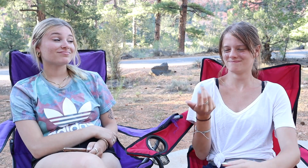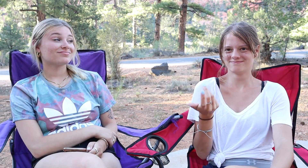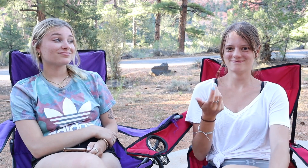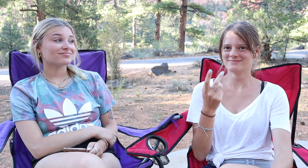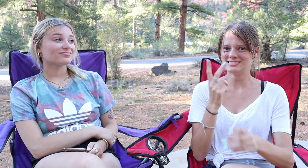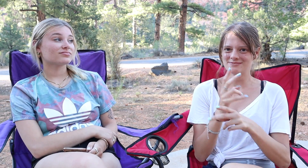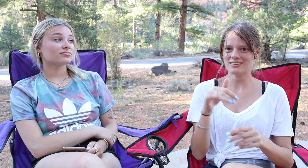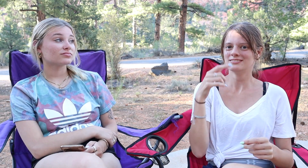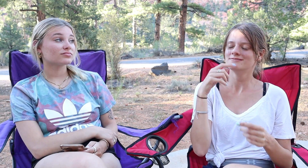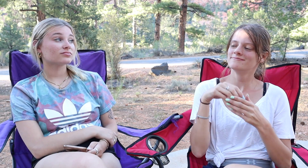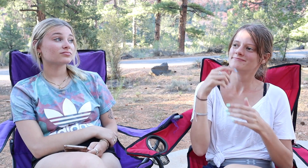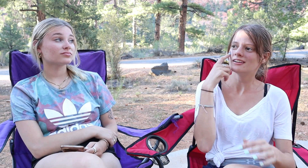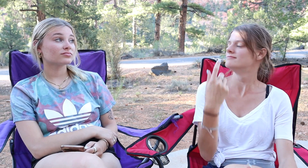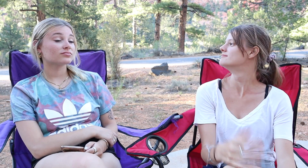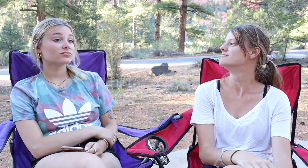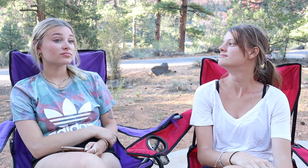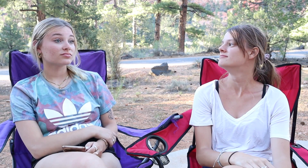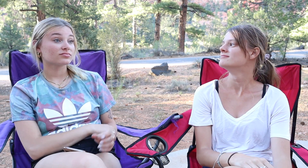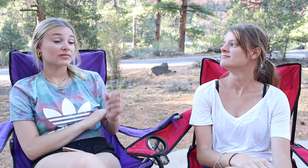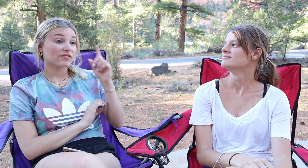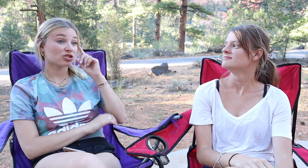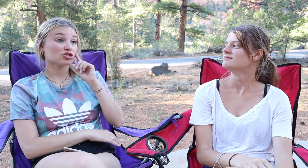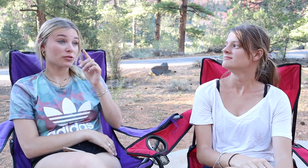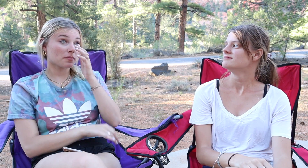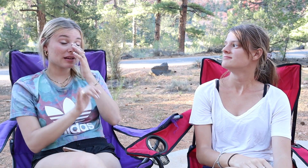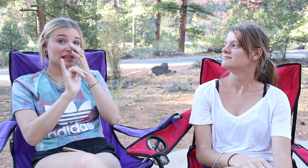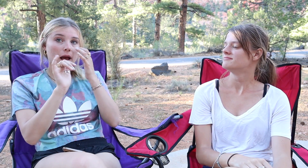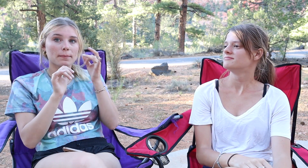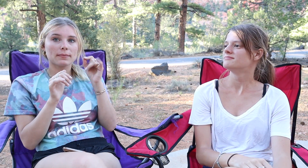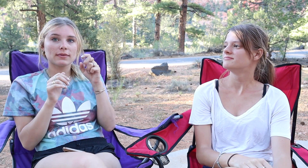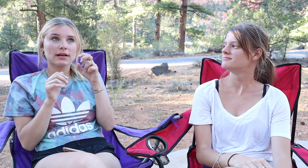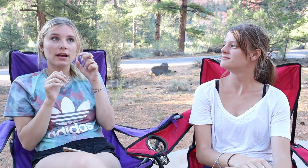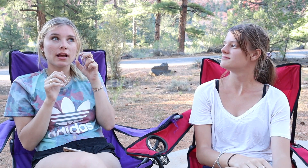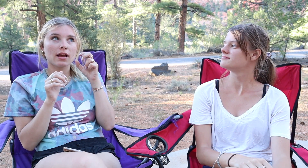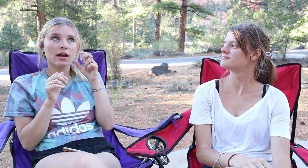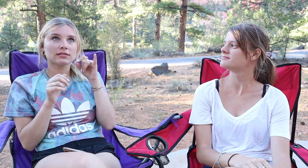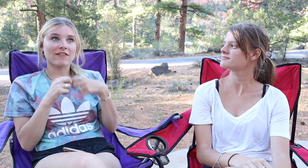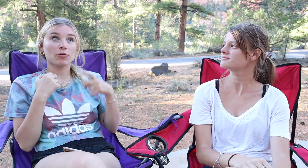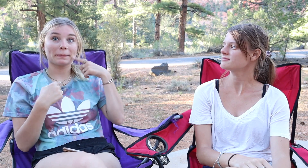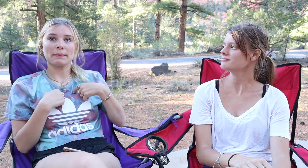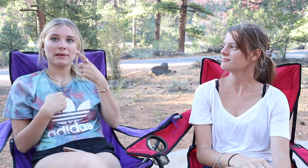keep that in your mind C: for sure it was tough for me